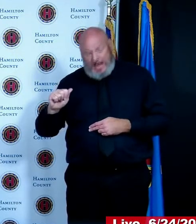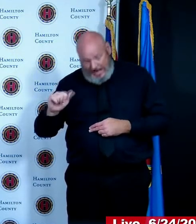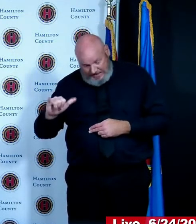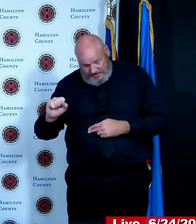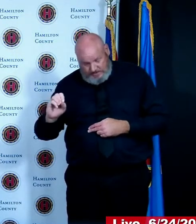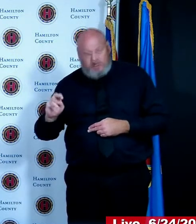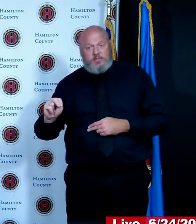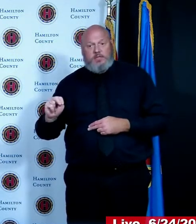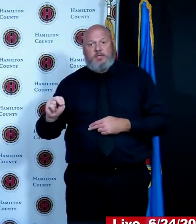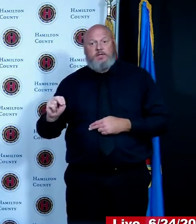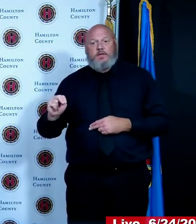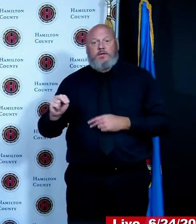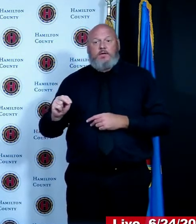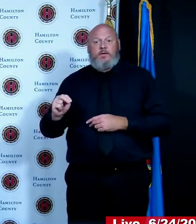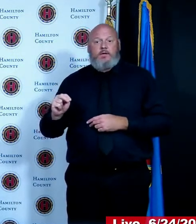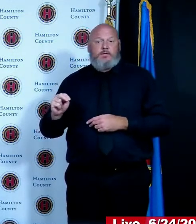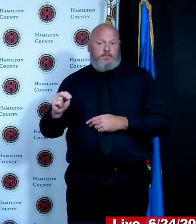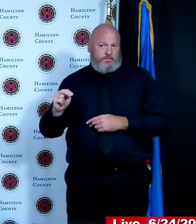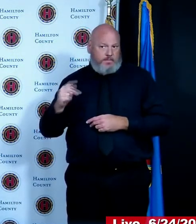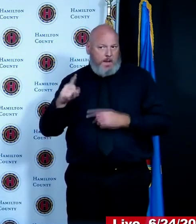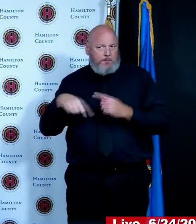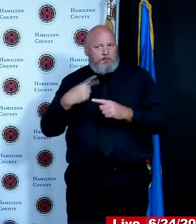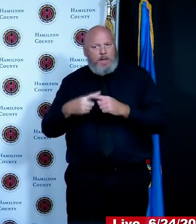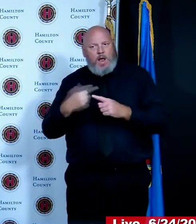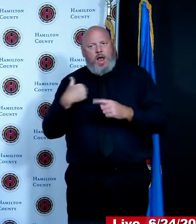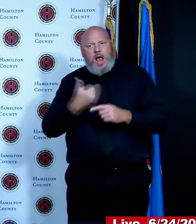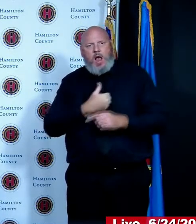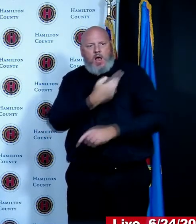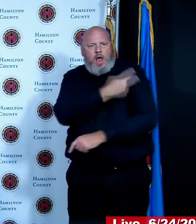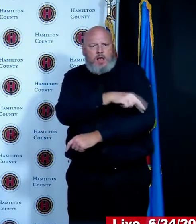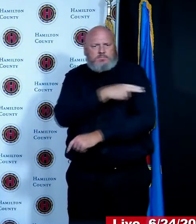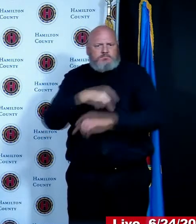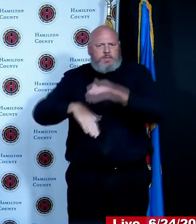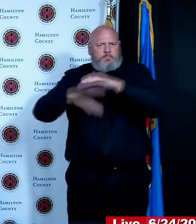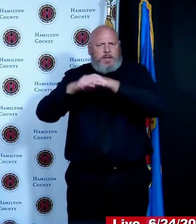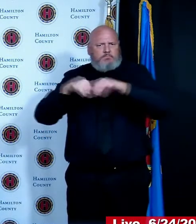been talking about really that's been a couple months ago when we first were in